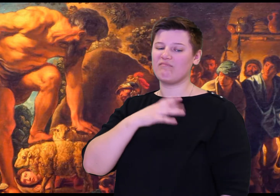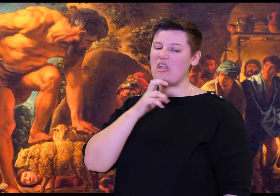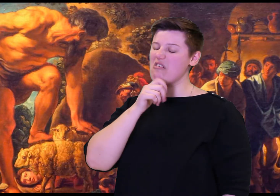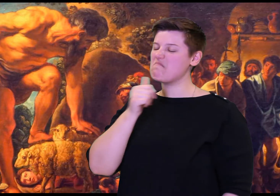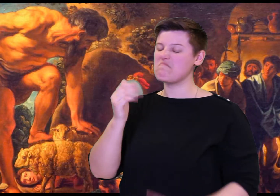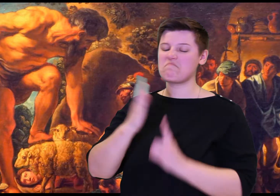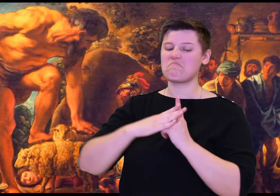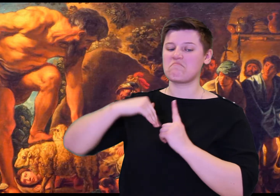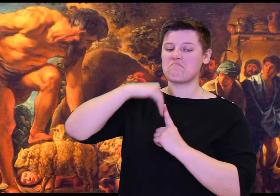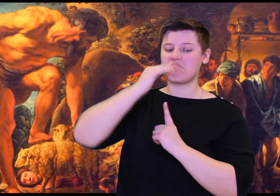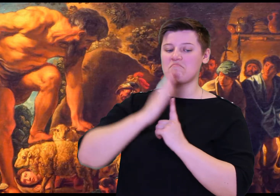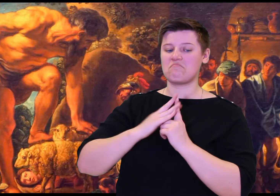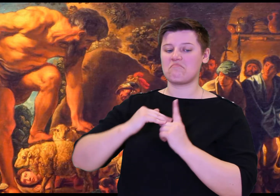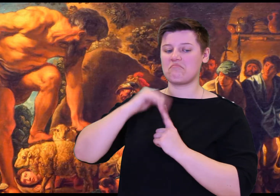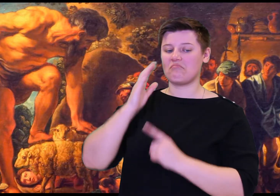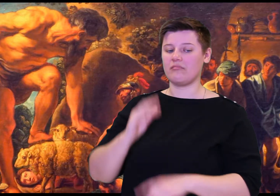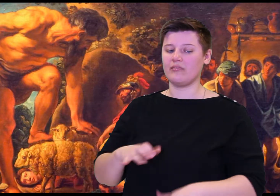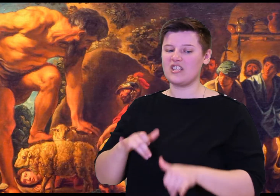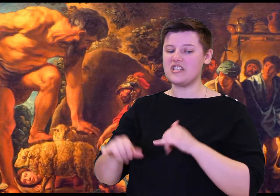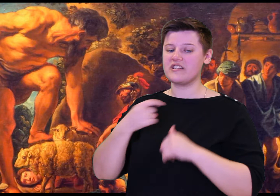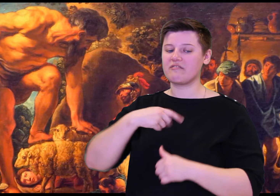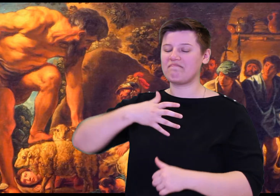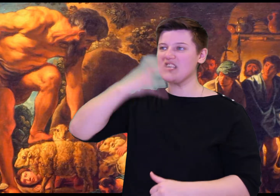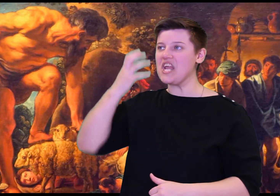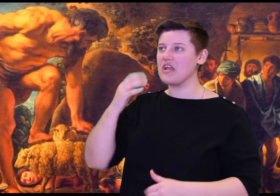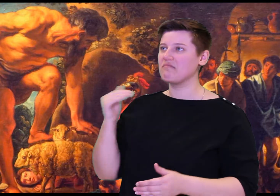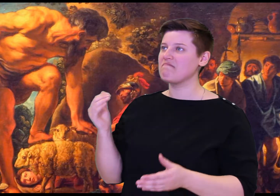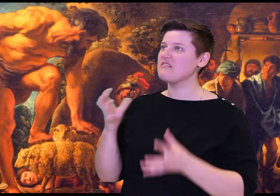and shouted back again,